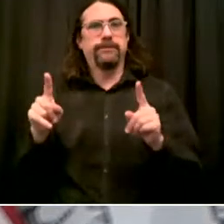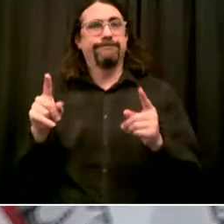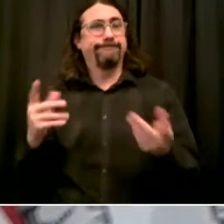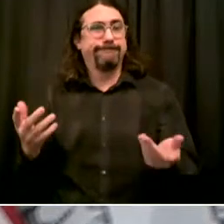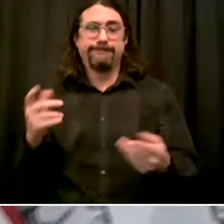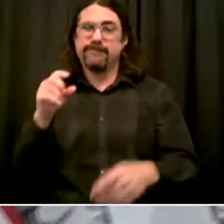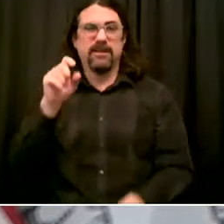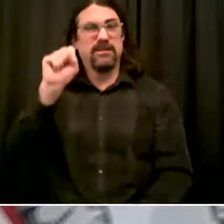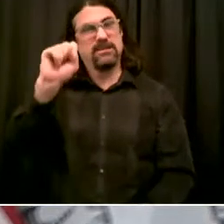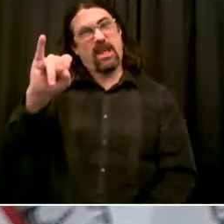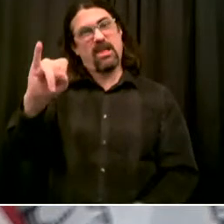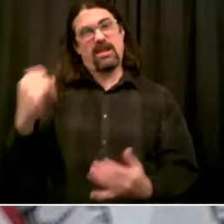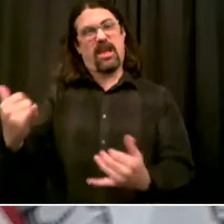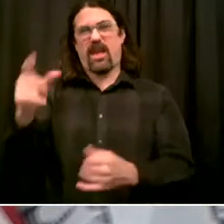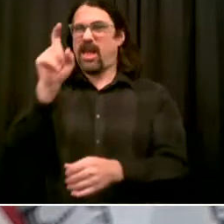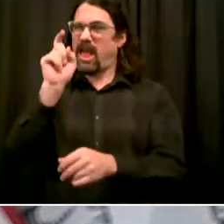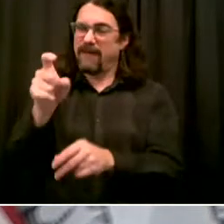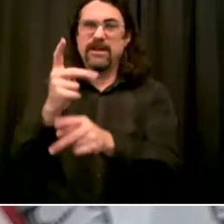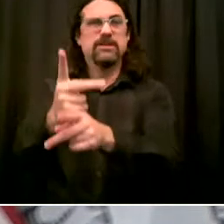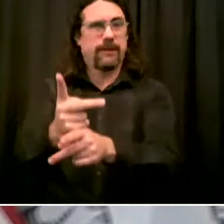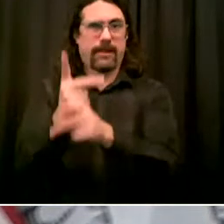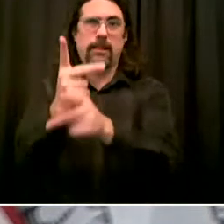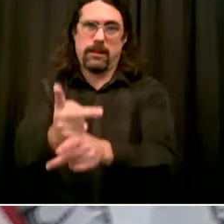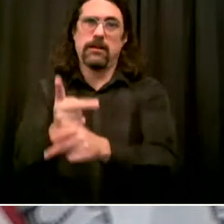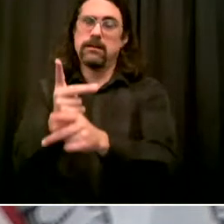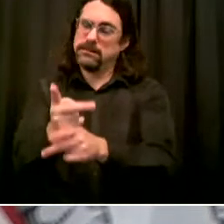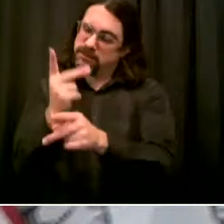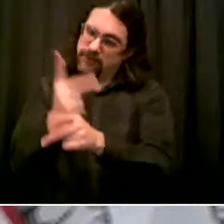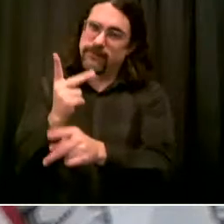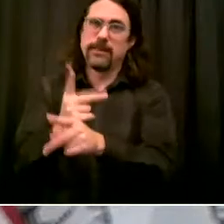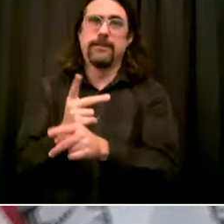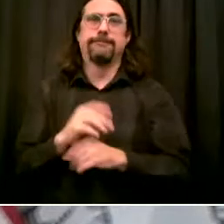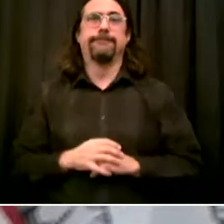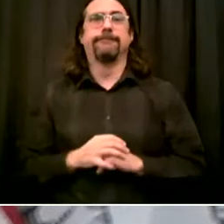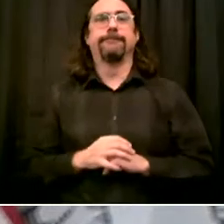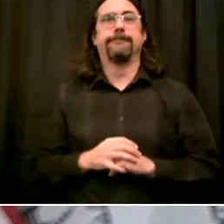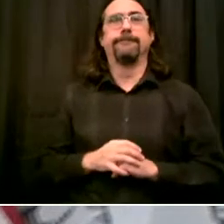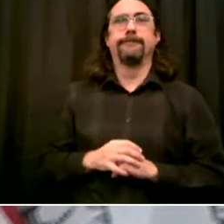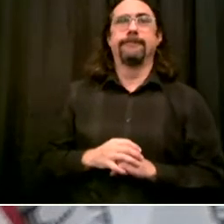Reporter: THANK YOU SO MUCH, GUYS.